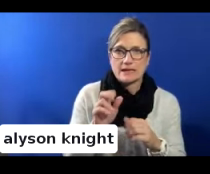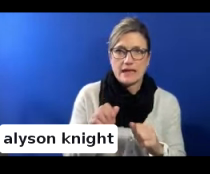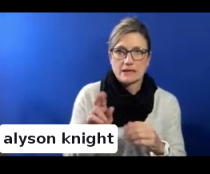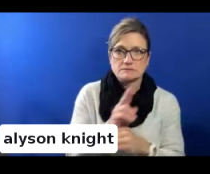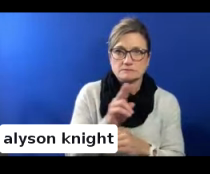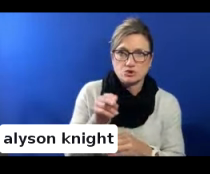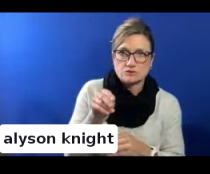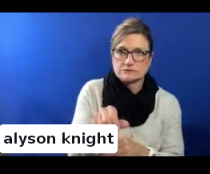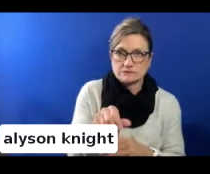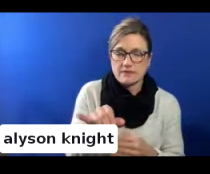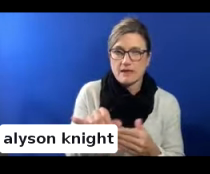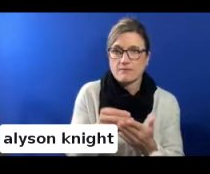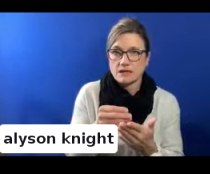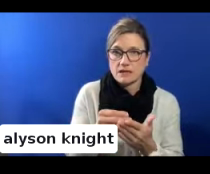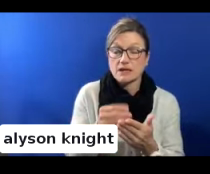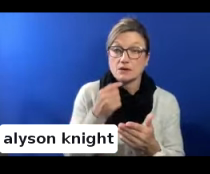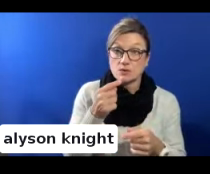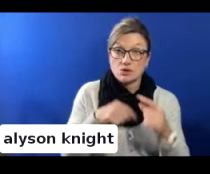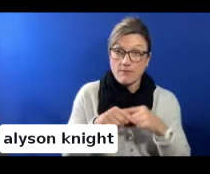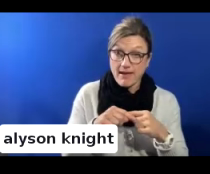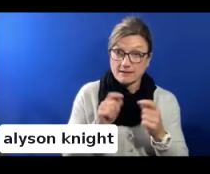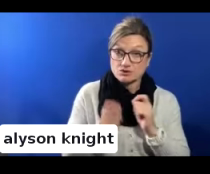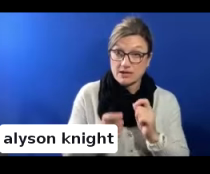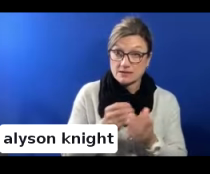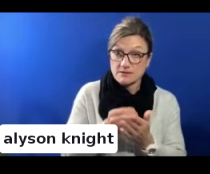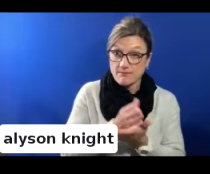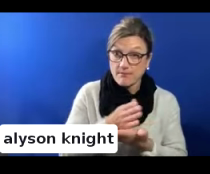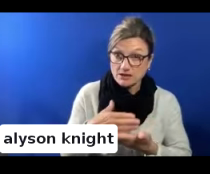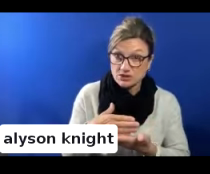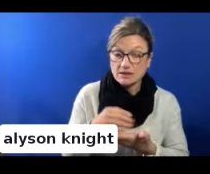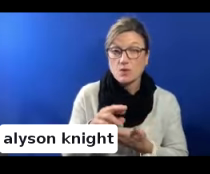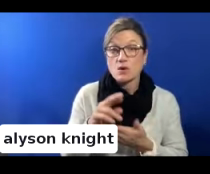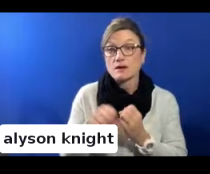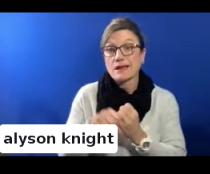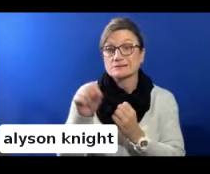Do we need to revise the budget? Or do we need to extend the project timeline?